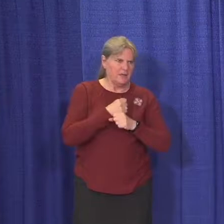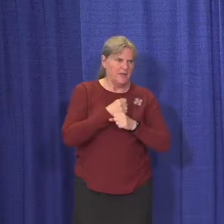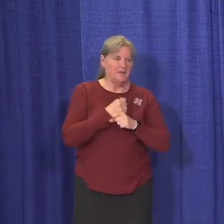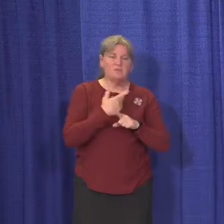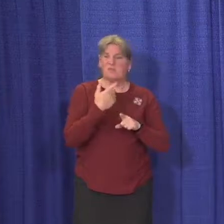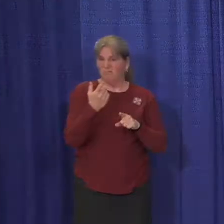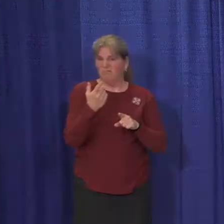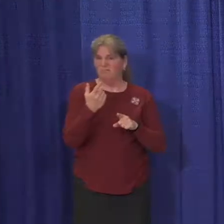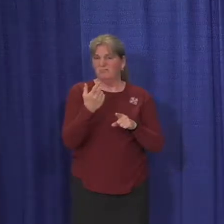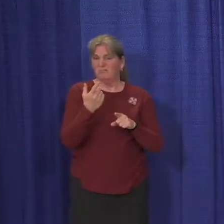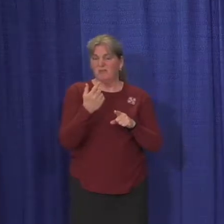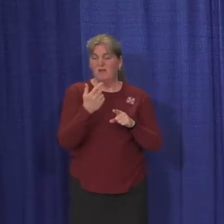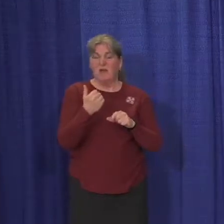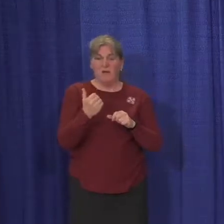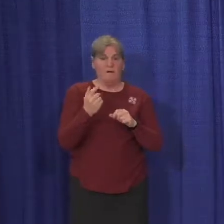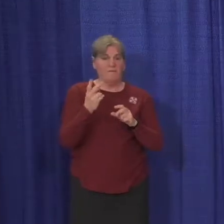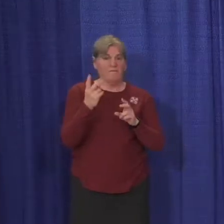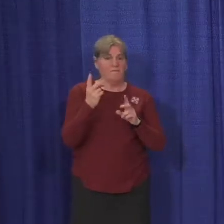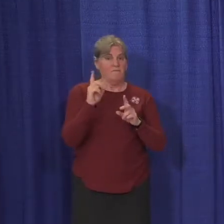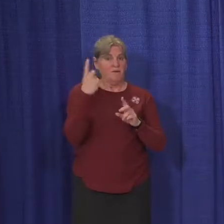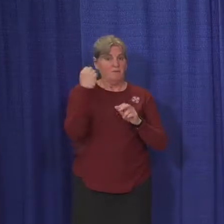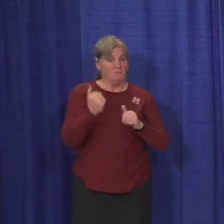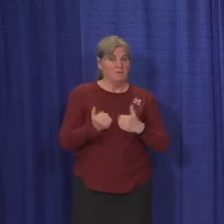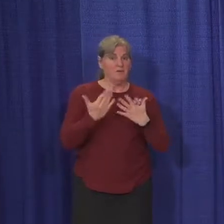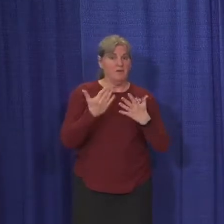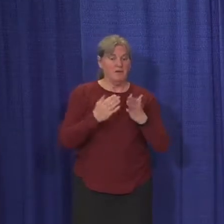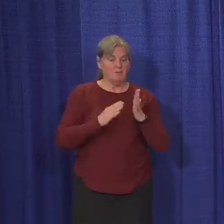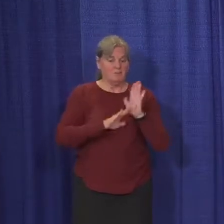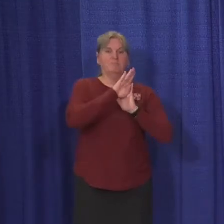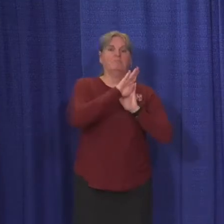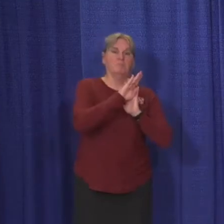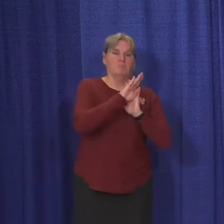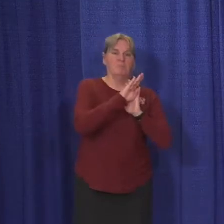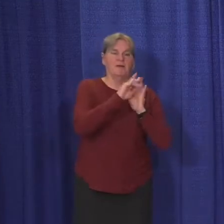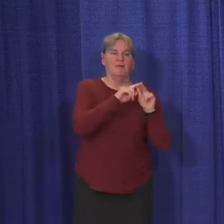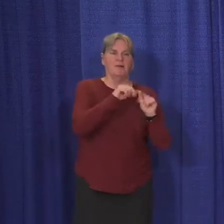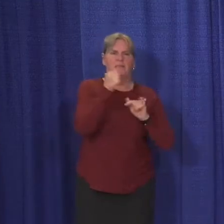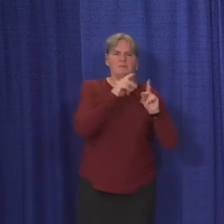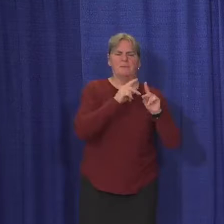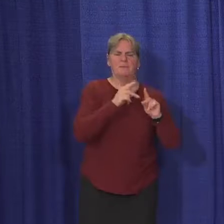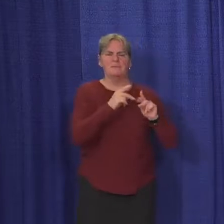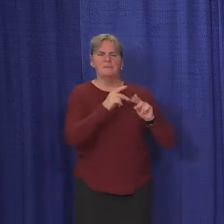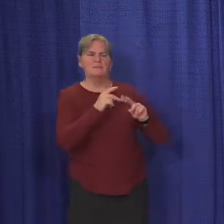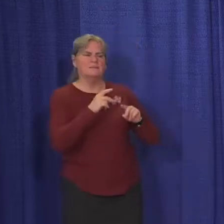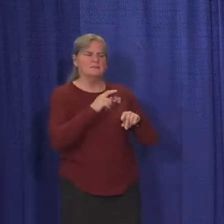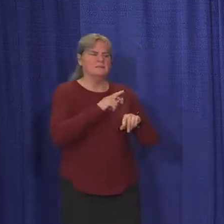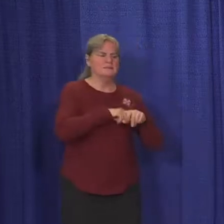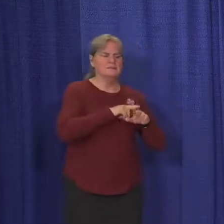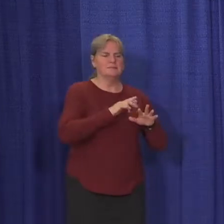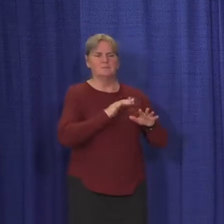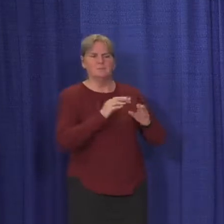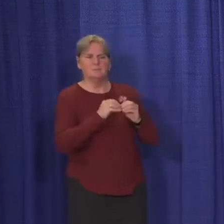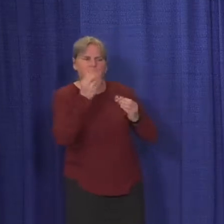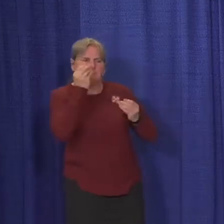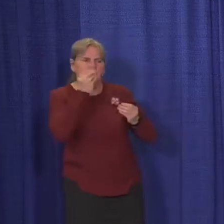You have that rush of enthusiasm we all love but we know that the ones who are waiting for more